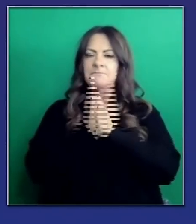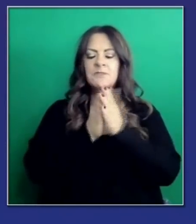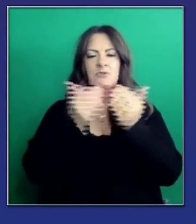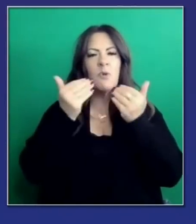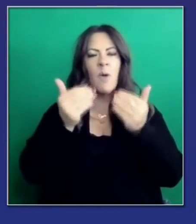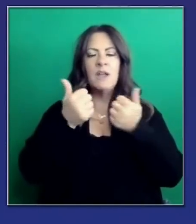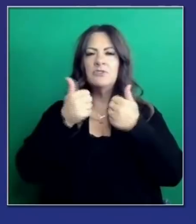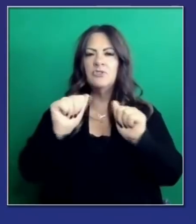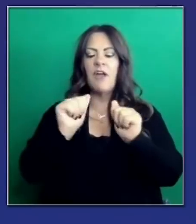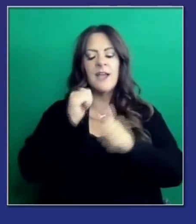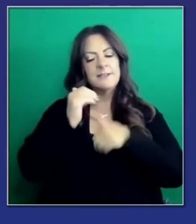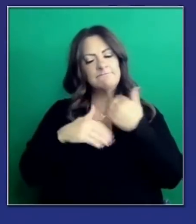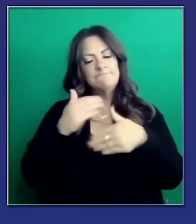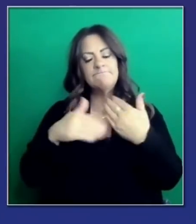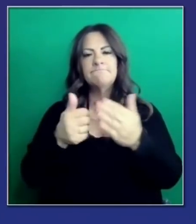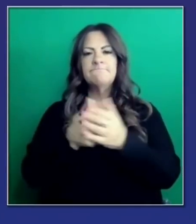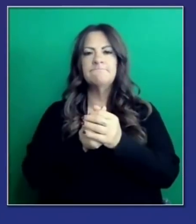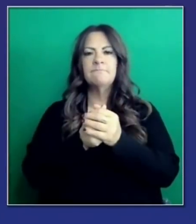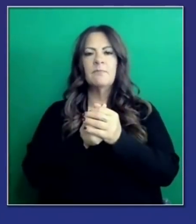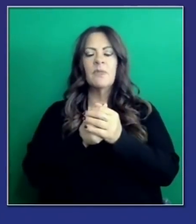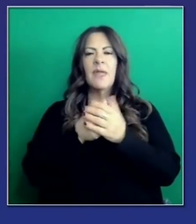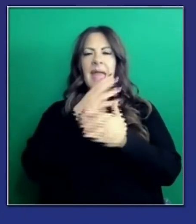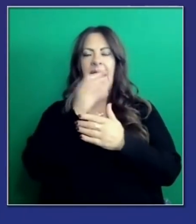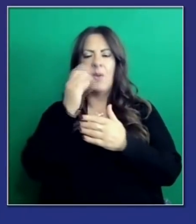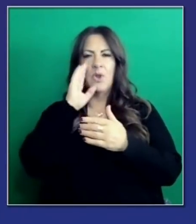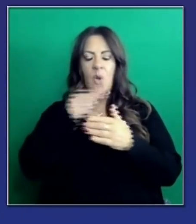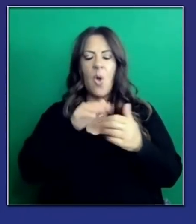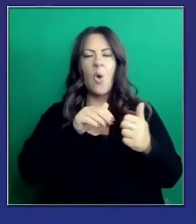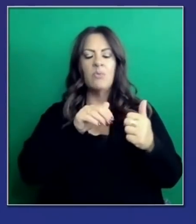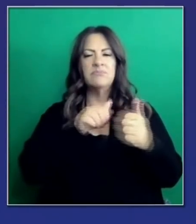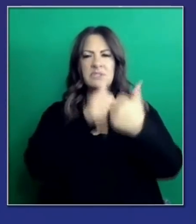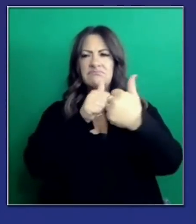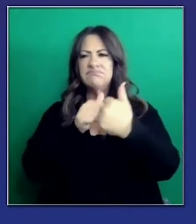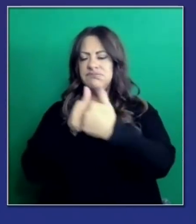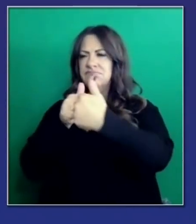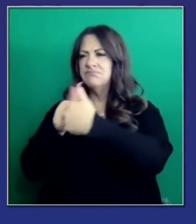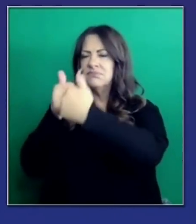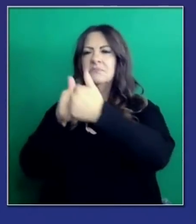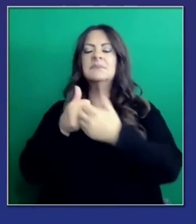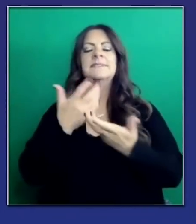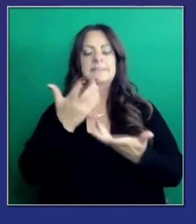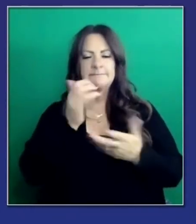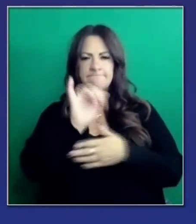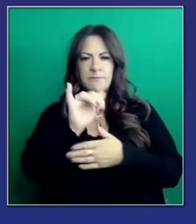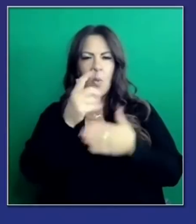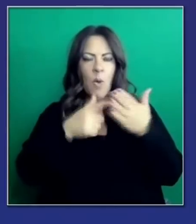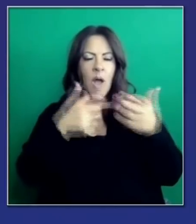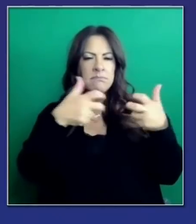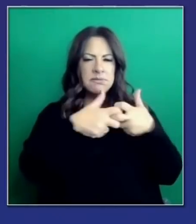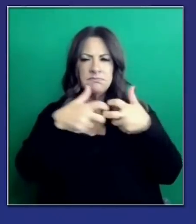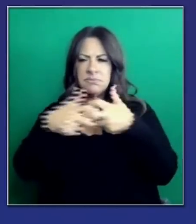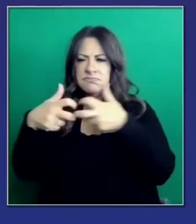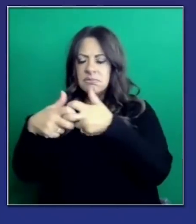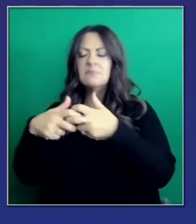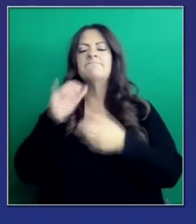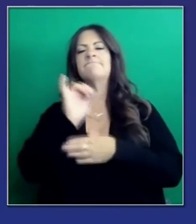THE TEN-DAY CHALLENGE WAS REALLY AN OPPORTUNITY TO SET A GOAL THAT AT THE TIME DID APPEAR ACHIEVABLE. IN THE PROCESS OF PURSUING IT, WE WOULD DEVELOP A GREATER